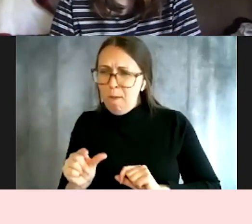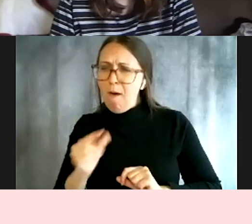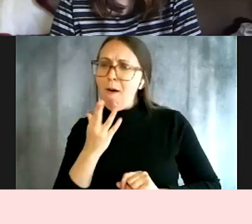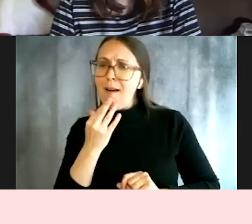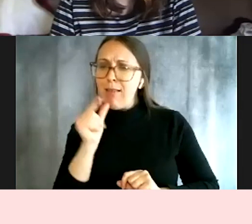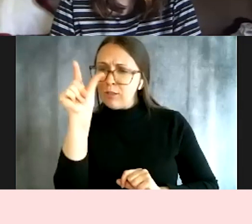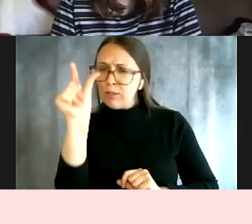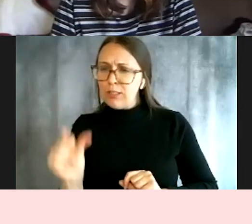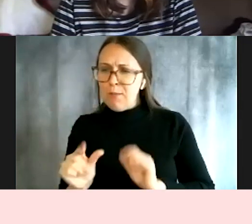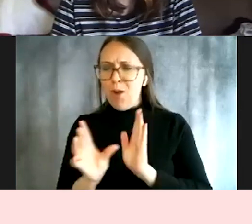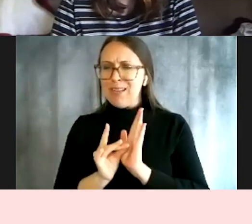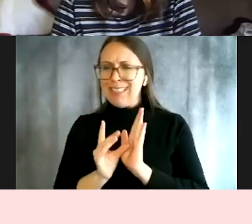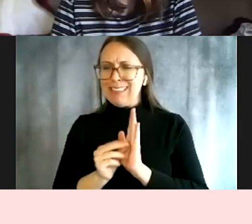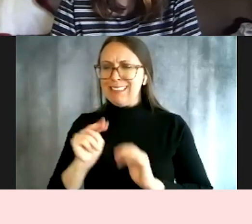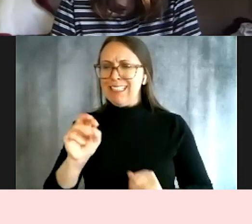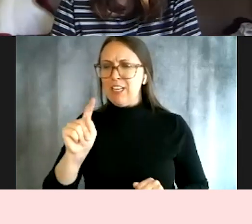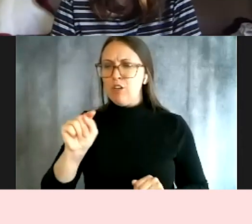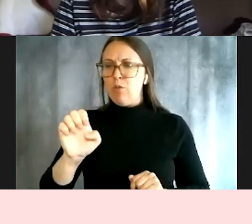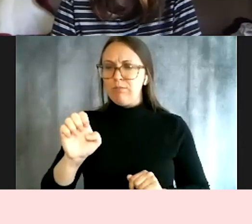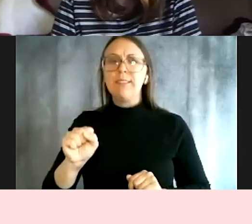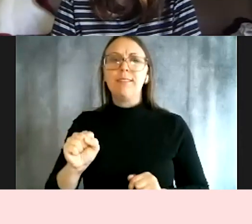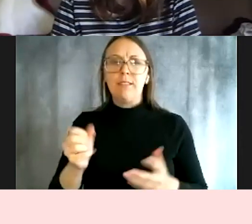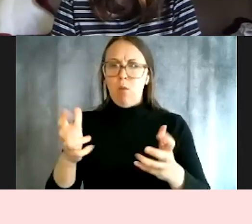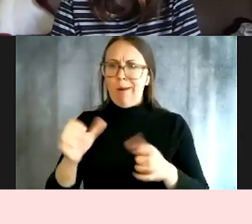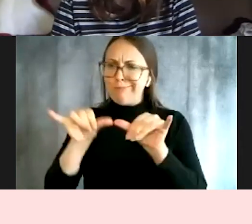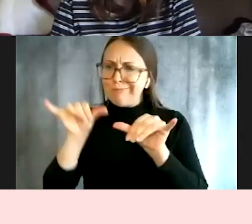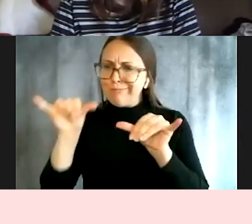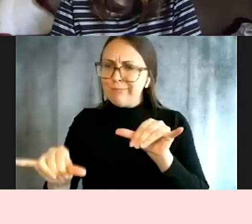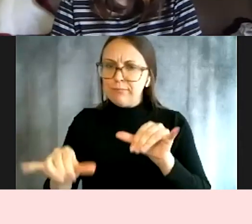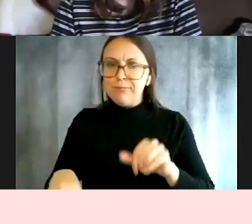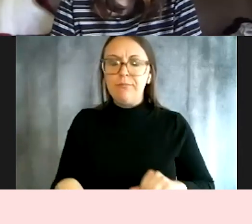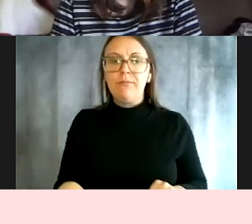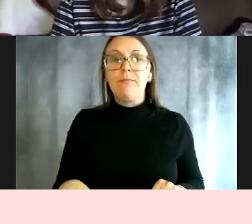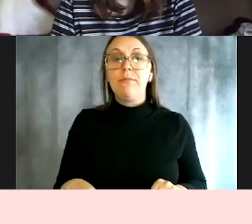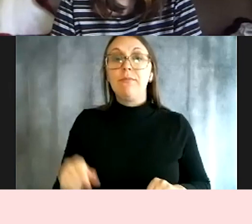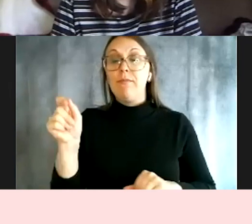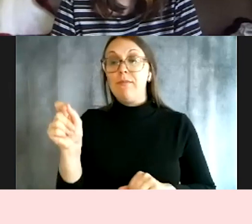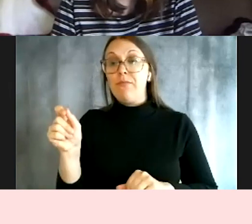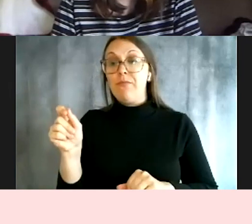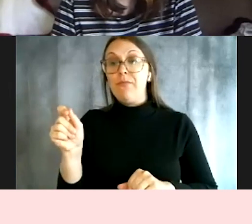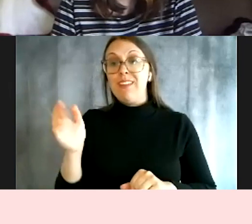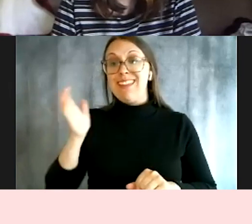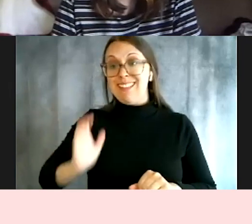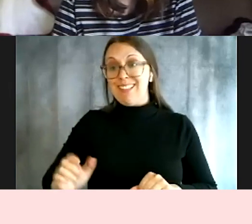um and this is just showing the expandable side panel that I was using. I also have this one